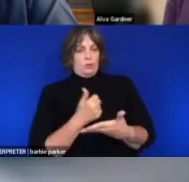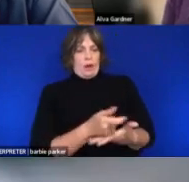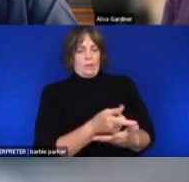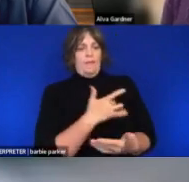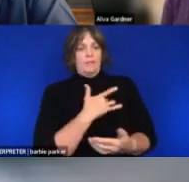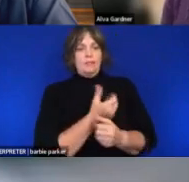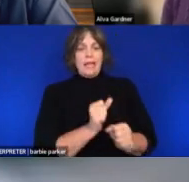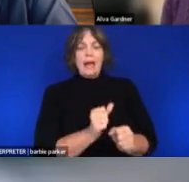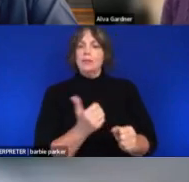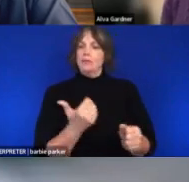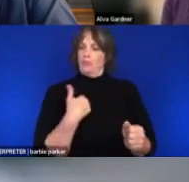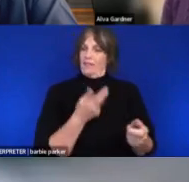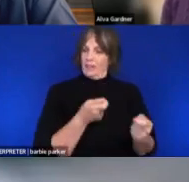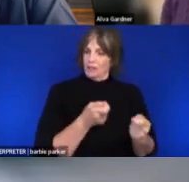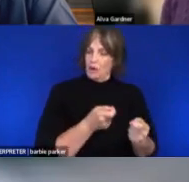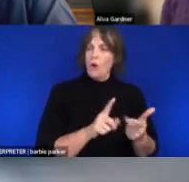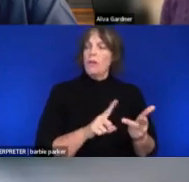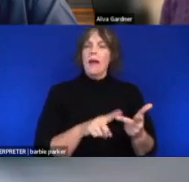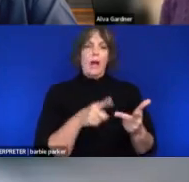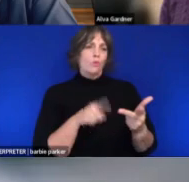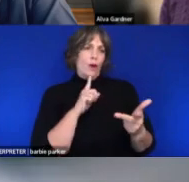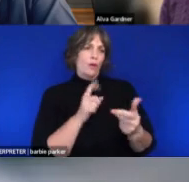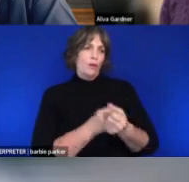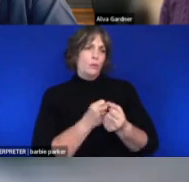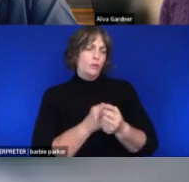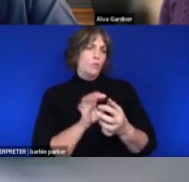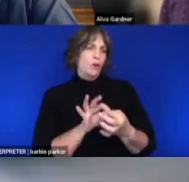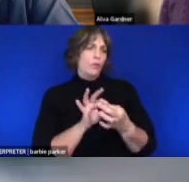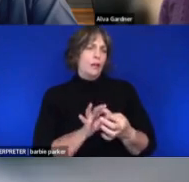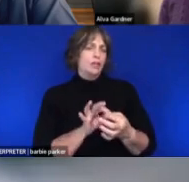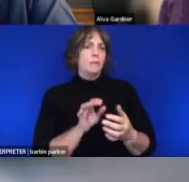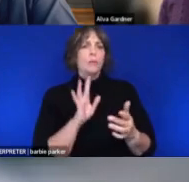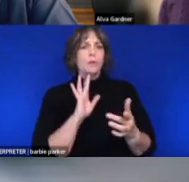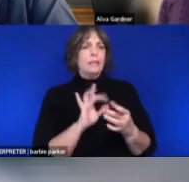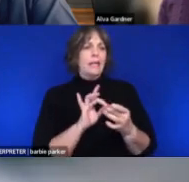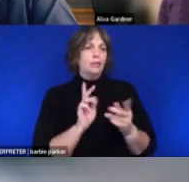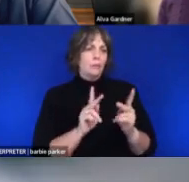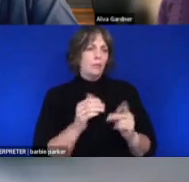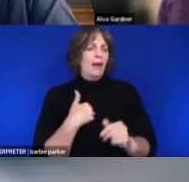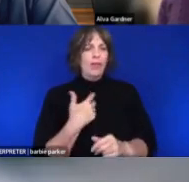situation? And what are those supportive relationships, those connections that people have? Three key things that we can